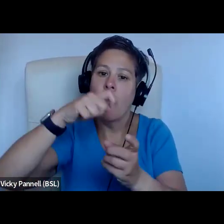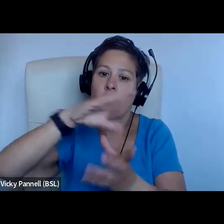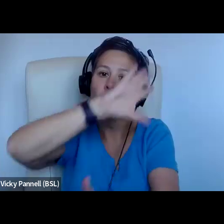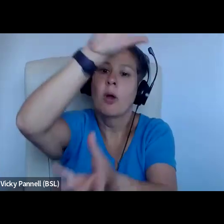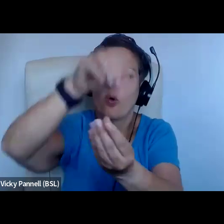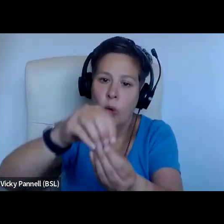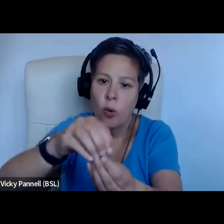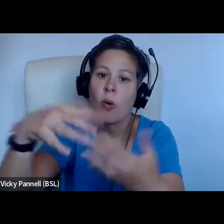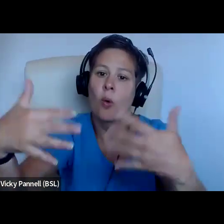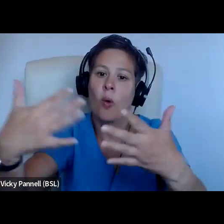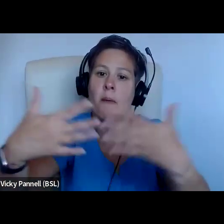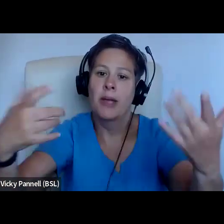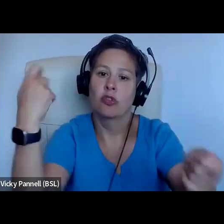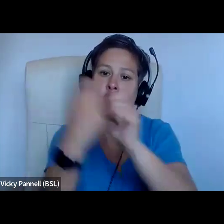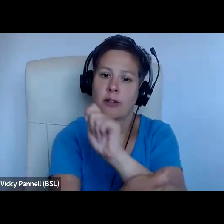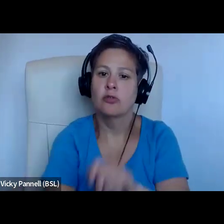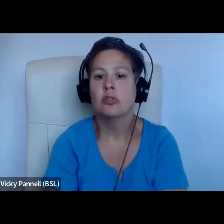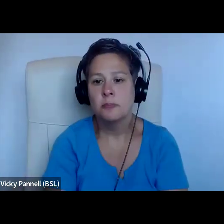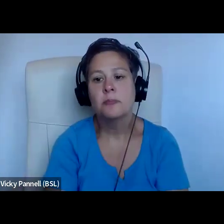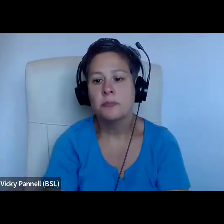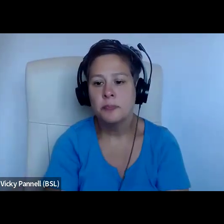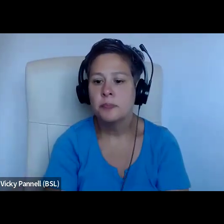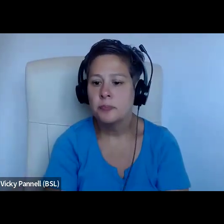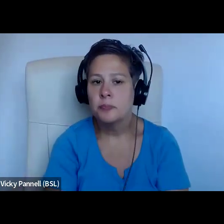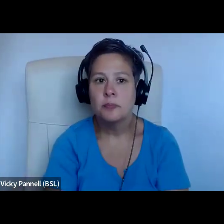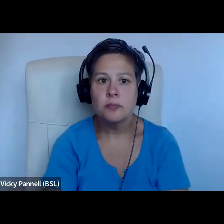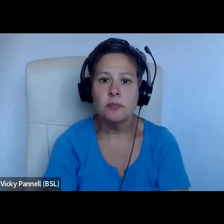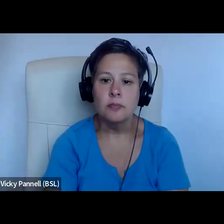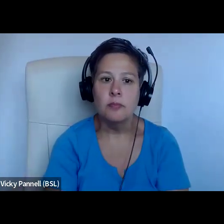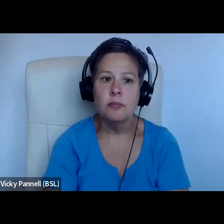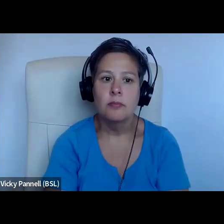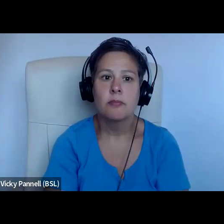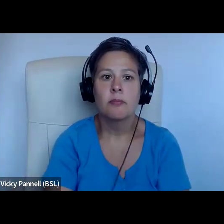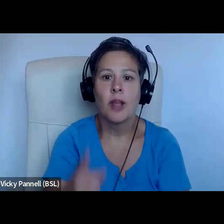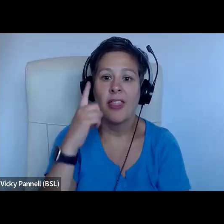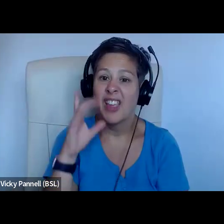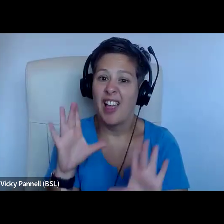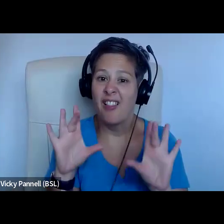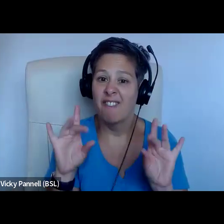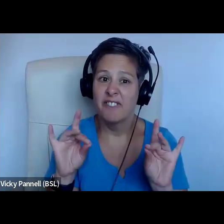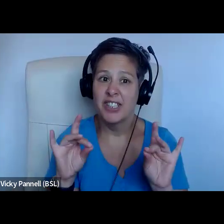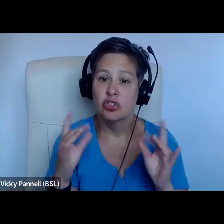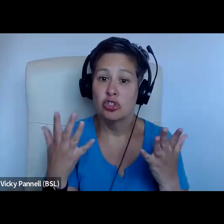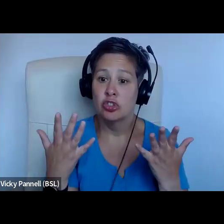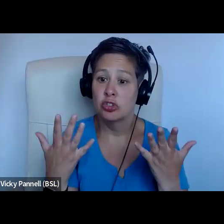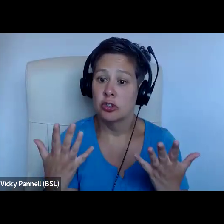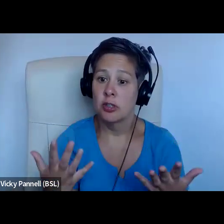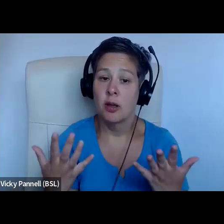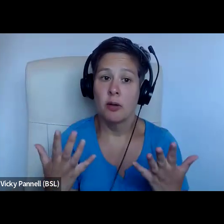either we'll go to questions or to my colleagues who are speaking. Amelia, you can direct us to what we should